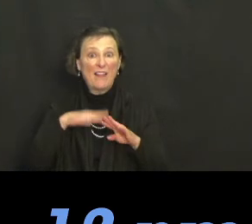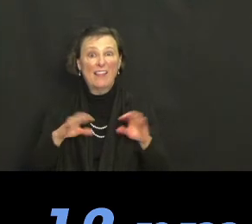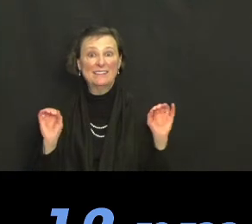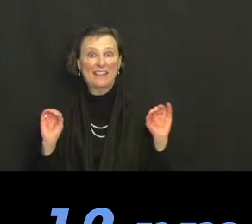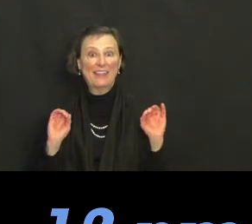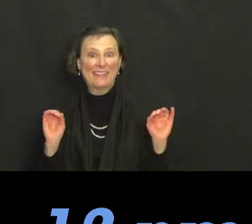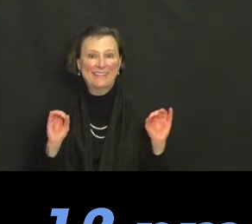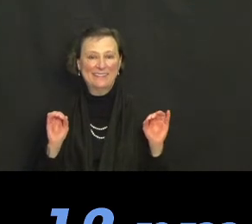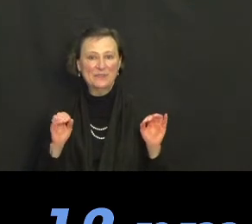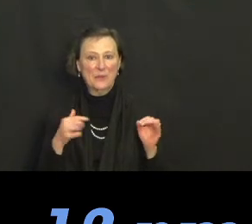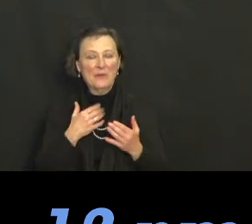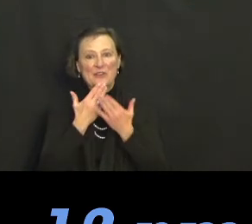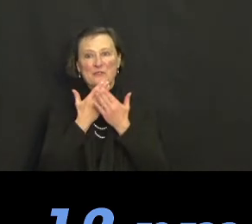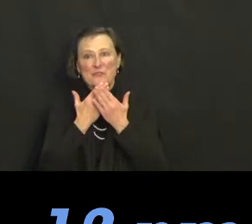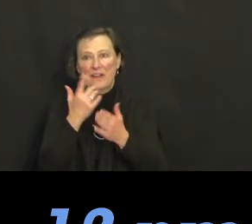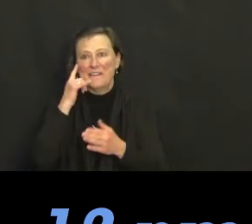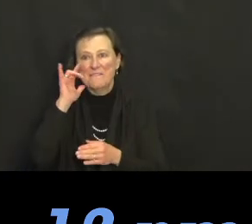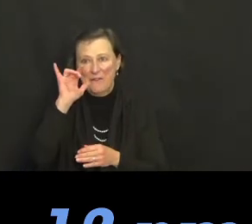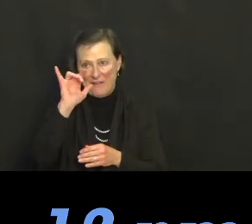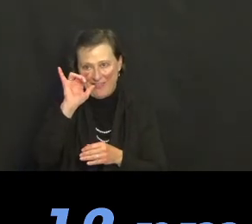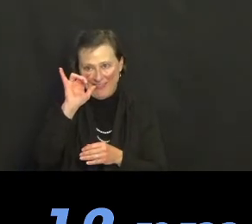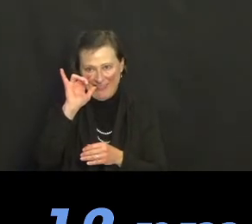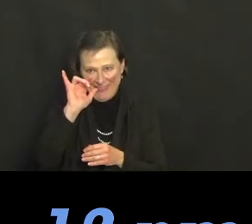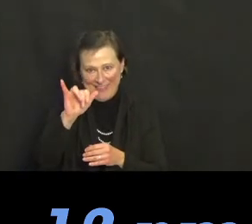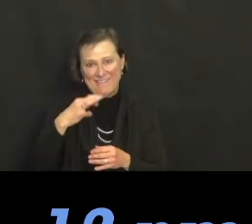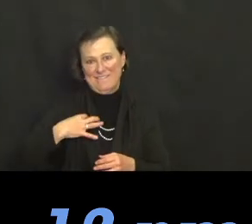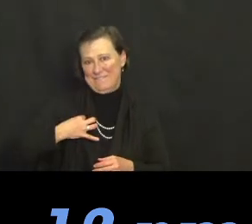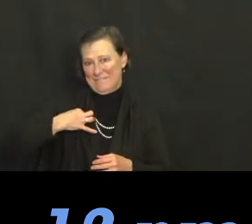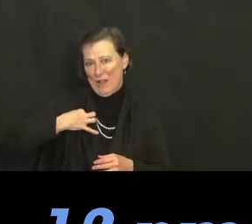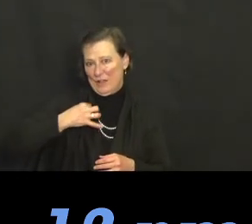So, we're grateful for the all the volunteers who help make that possible.